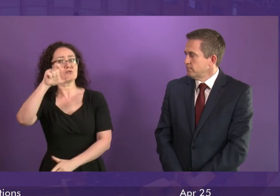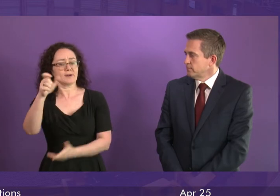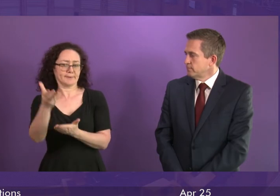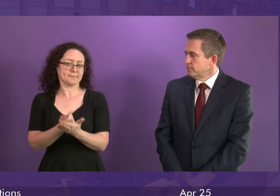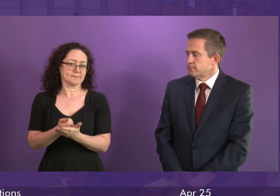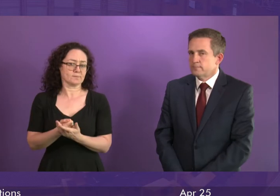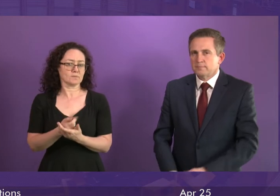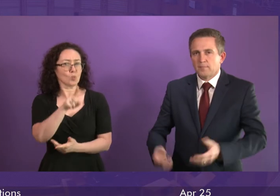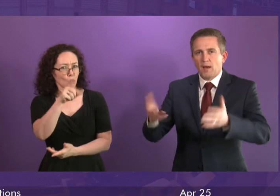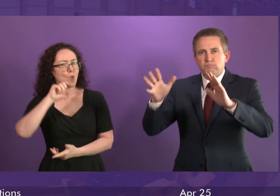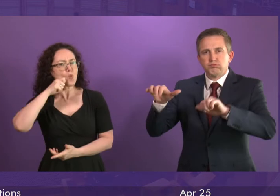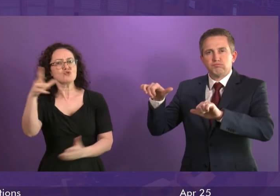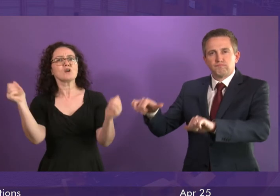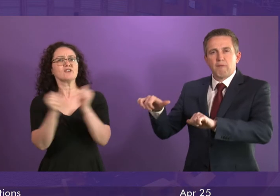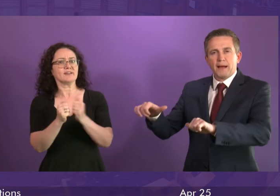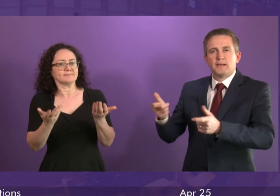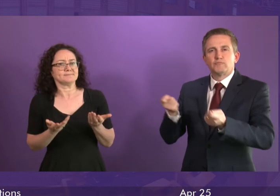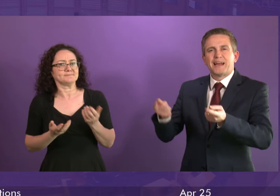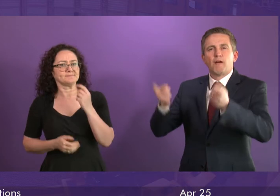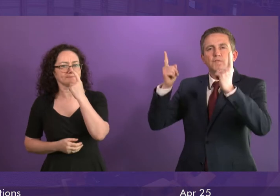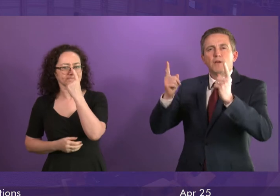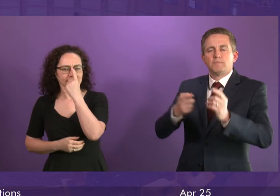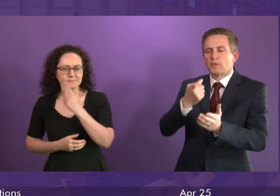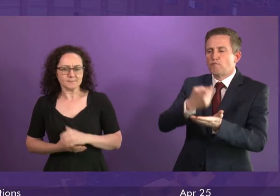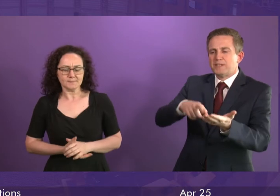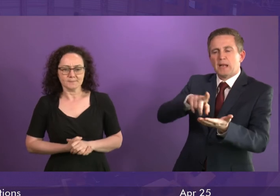that? Richard Leonard: